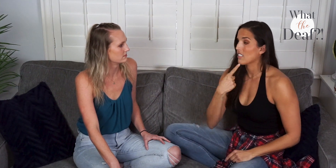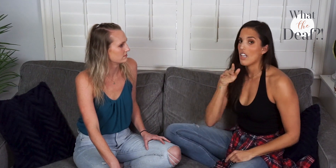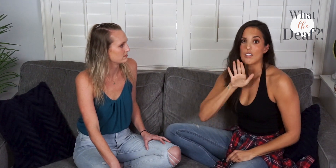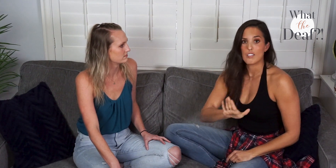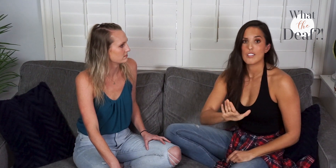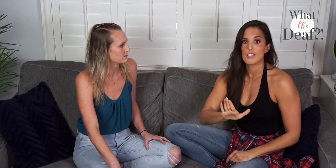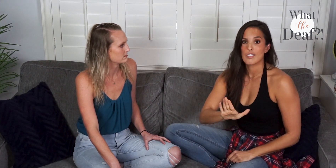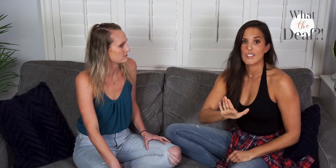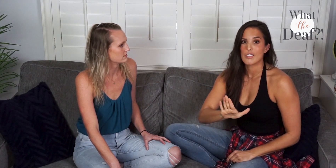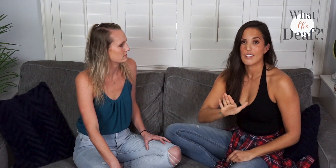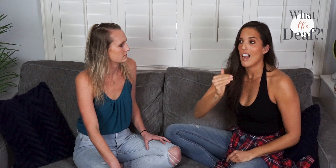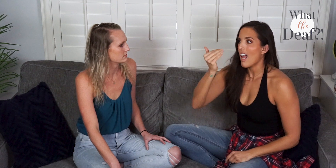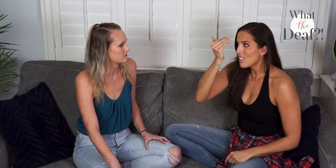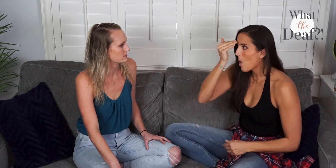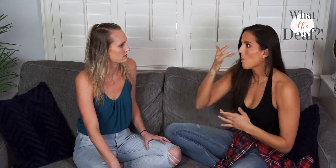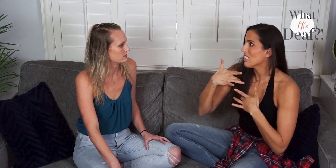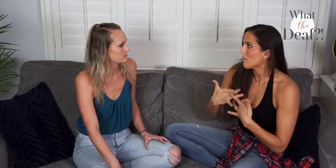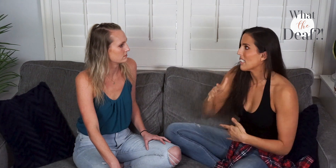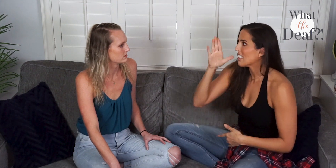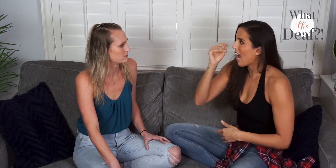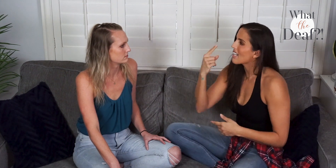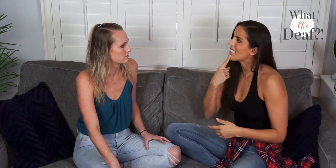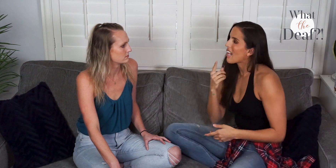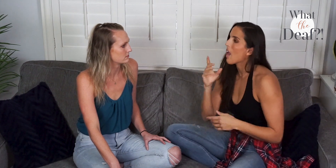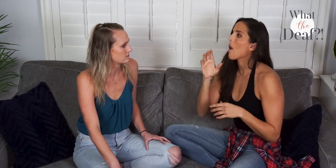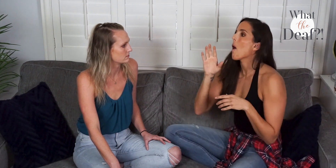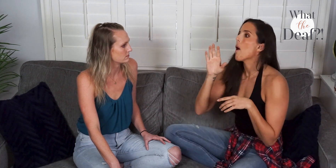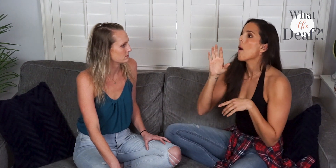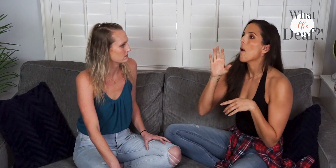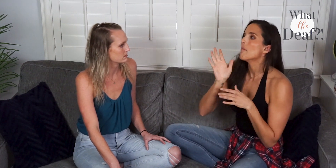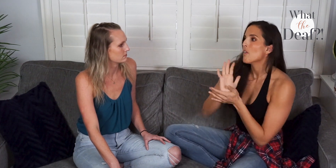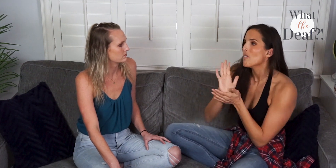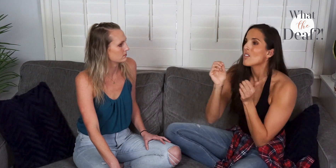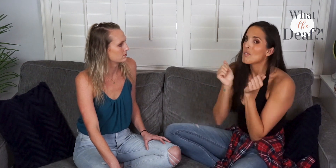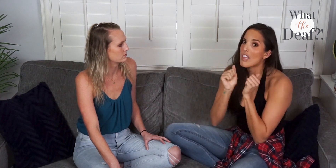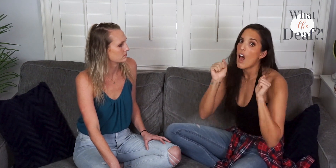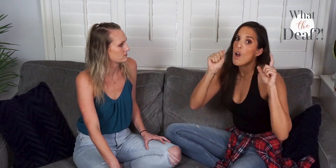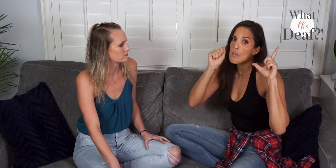and said, "Hey, I know typically guys say 'movie' with a wink,